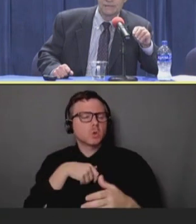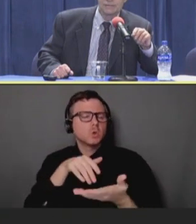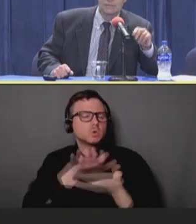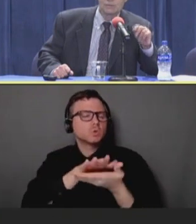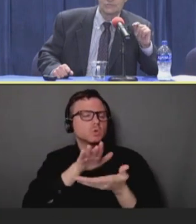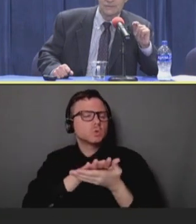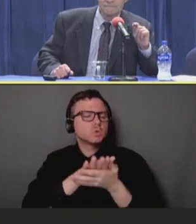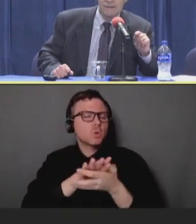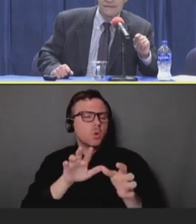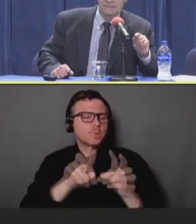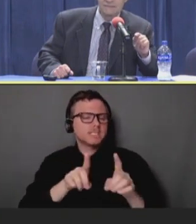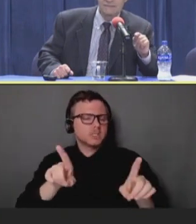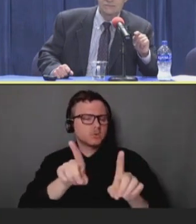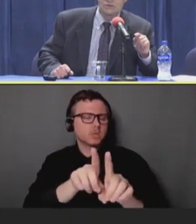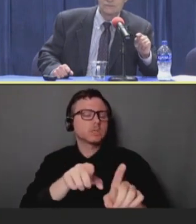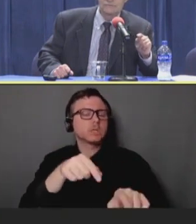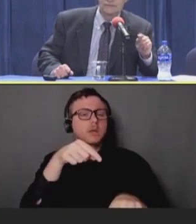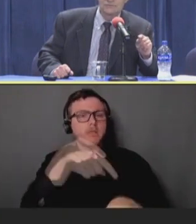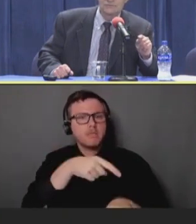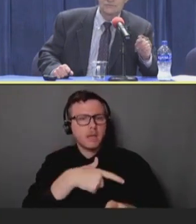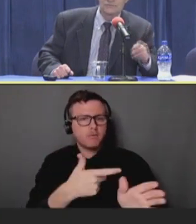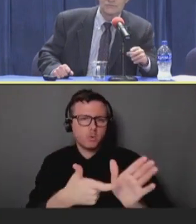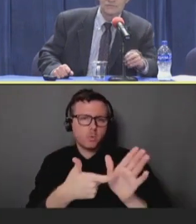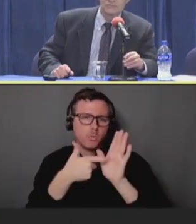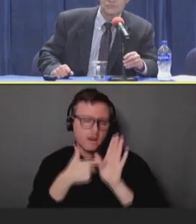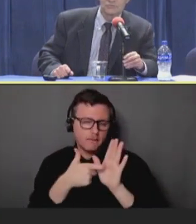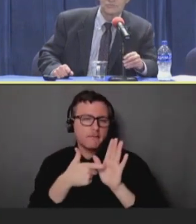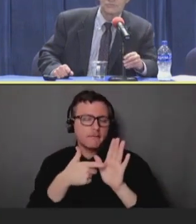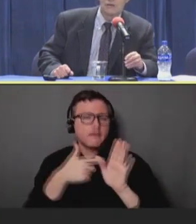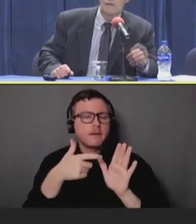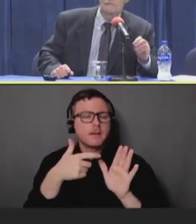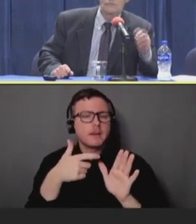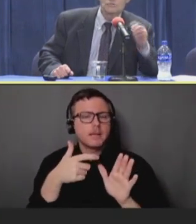In other words, they mandated COVID vaccines for their students.